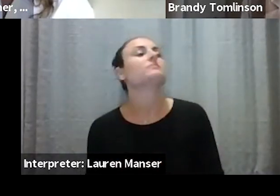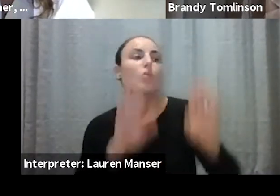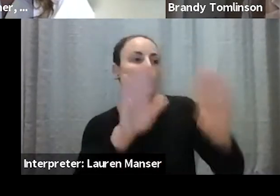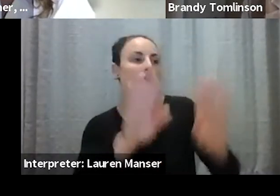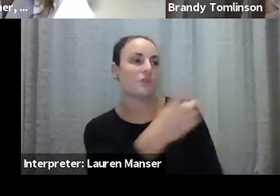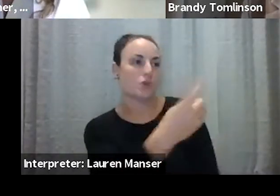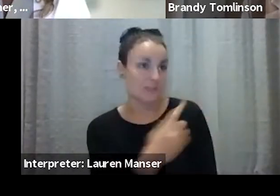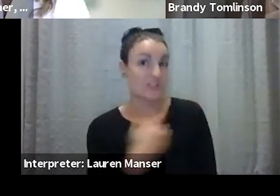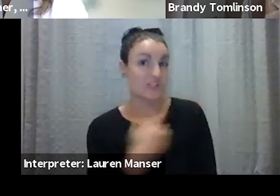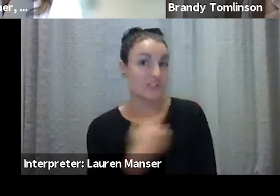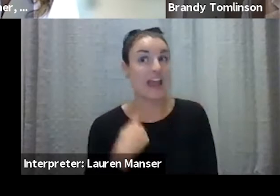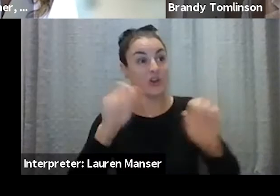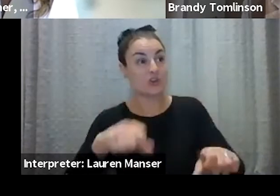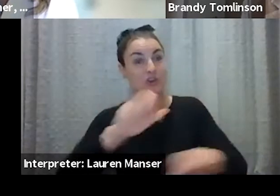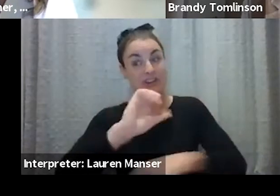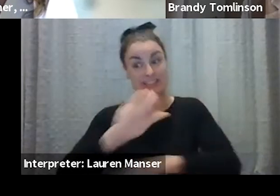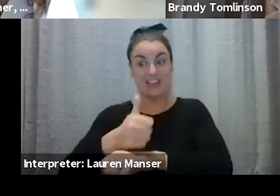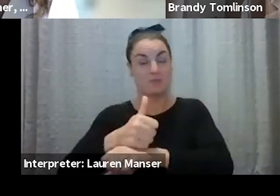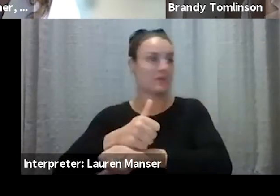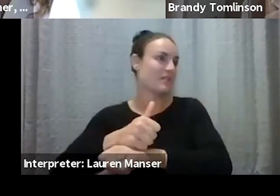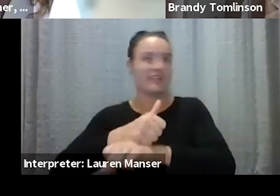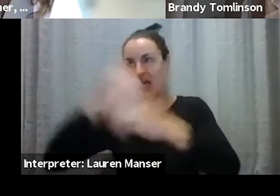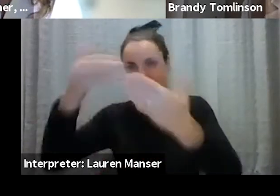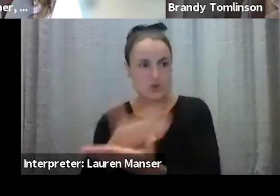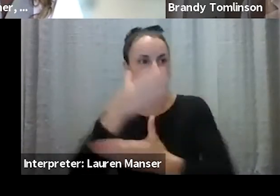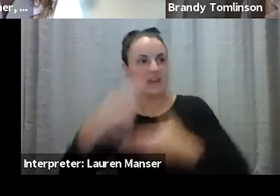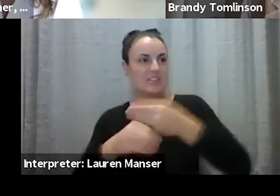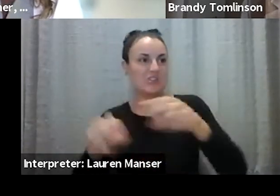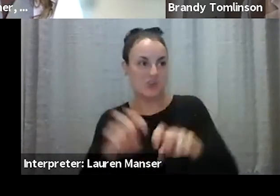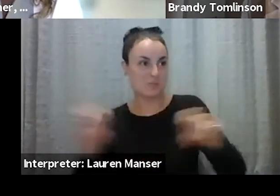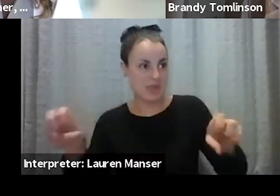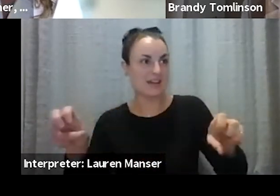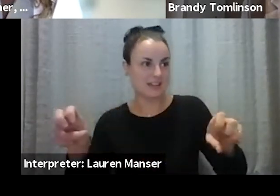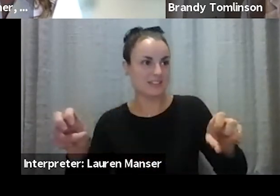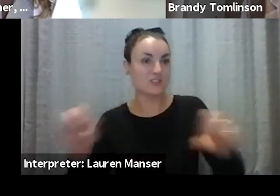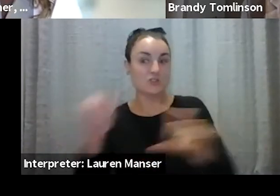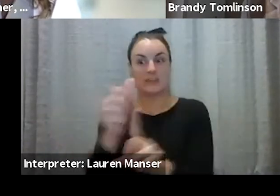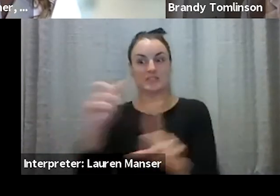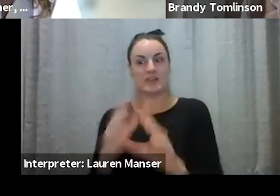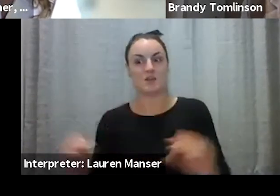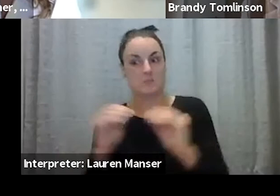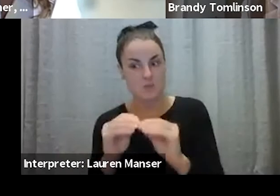we are still very much in the midst of a pandemic. It might feel like a different stage,